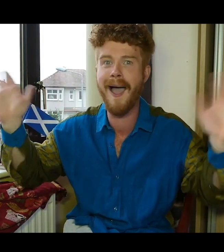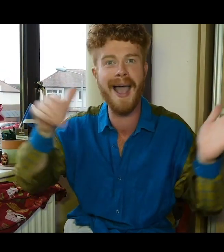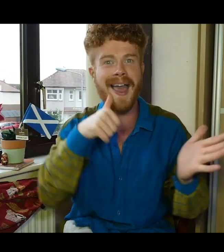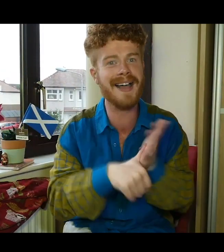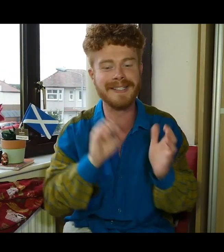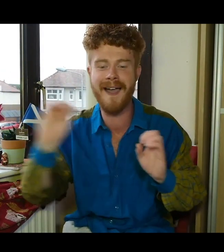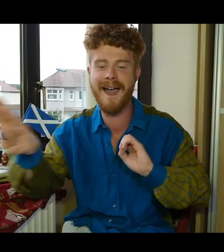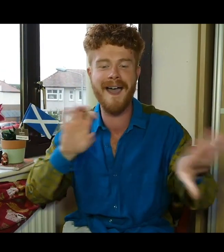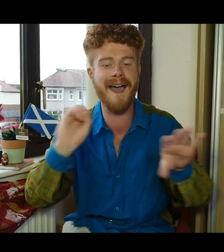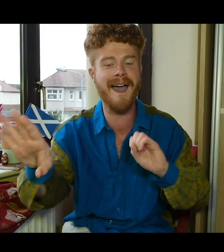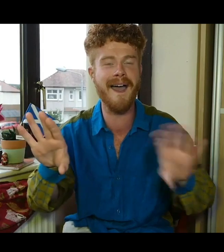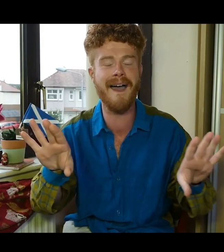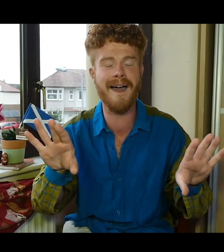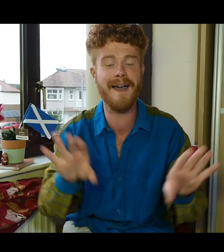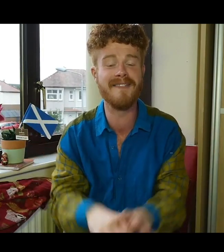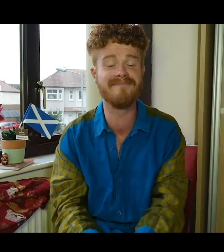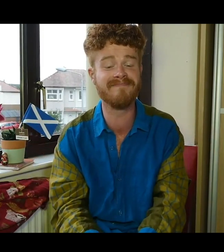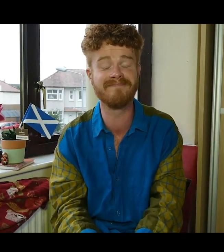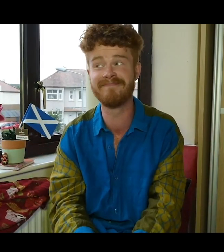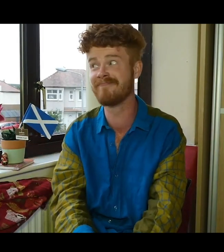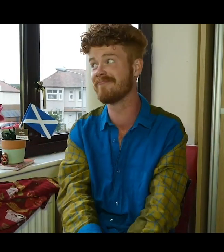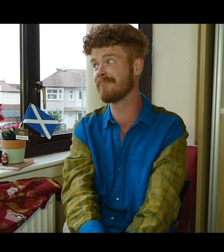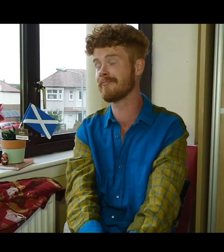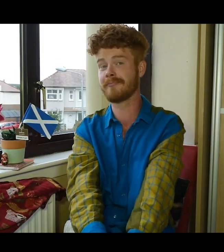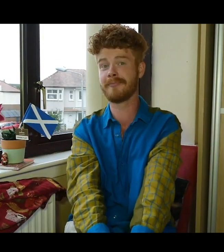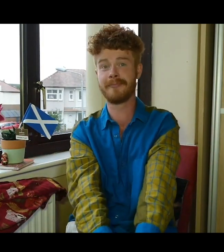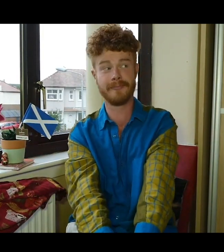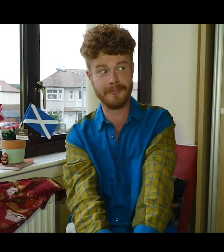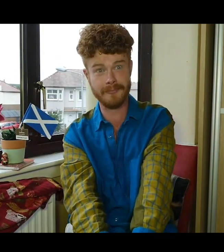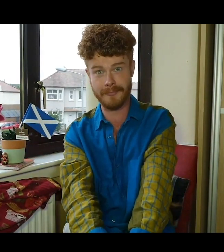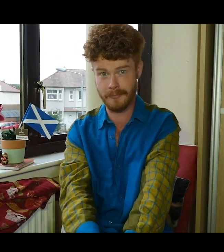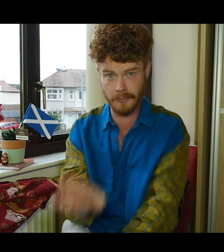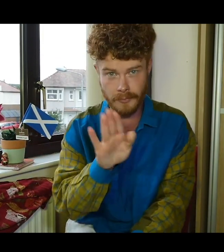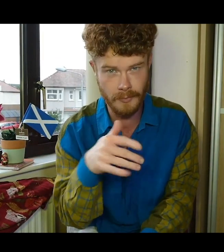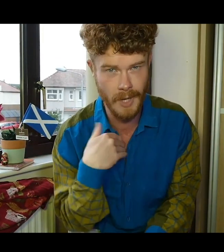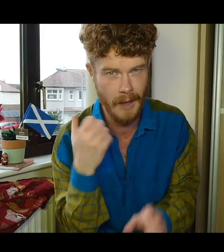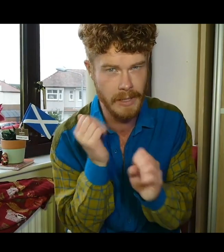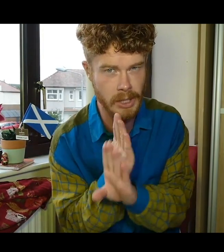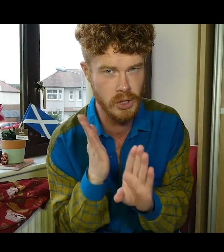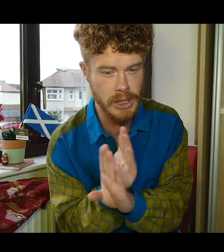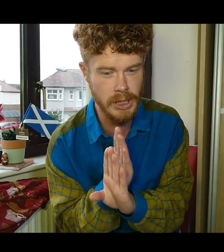waving to her neighbour or going to post a letter but, I've got secret.